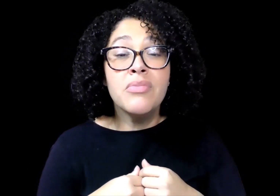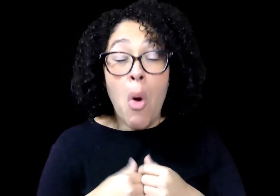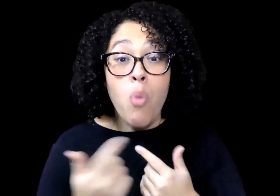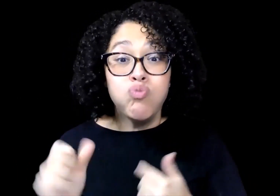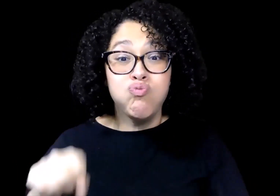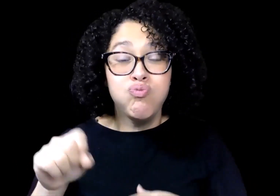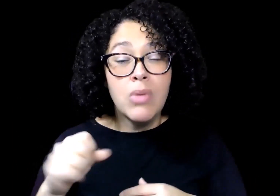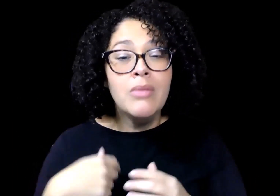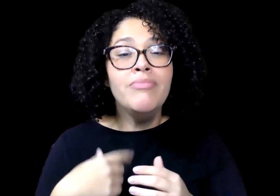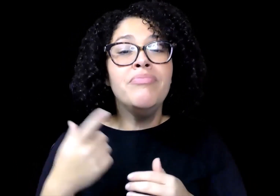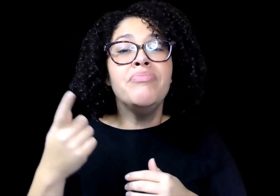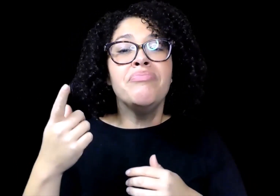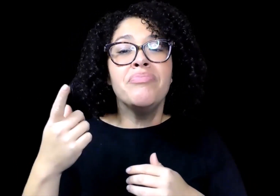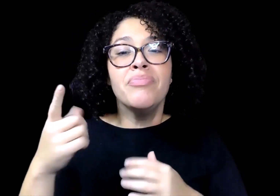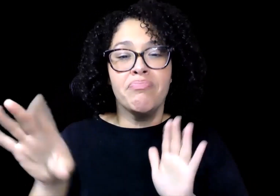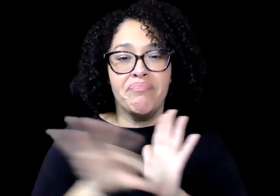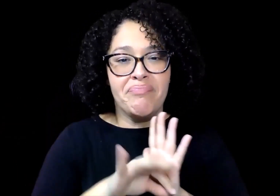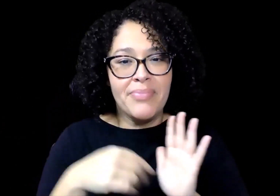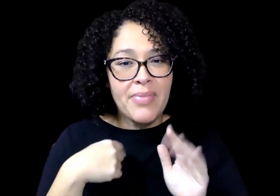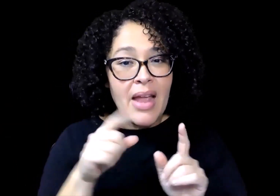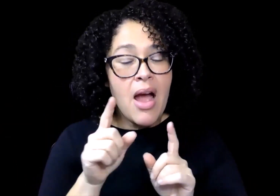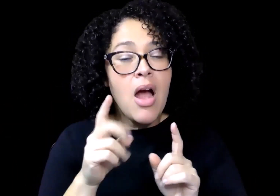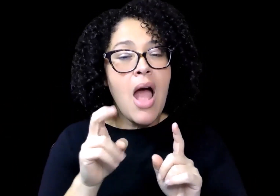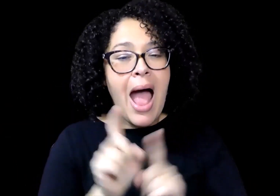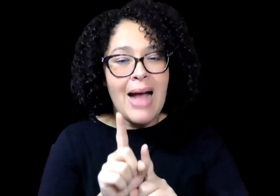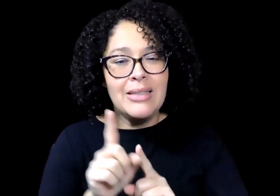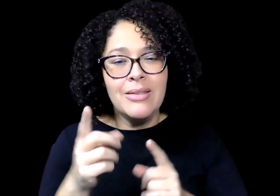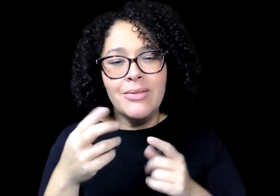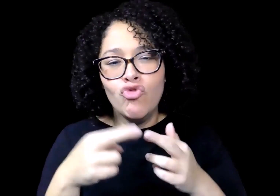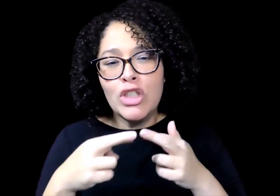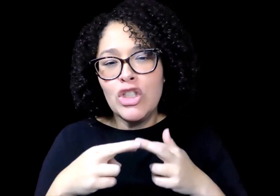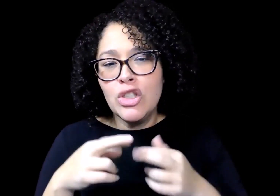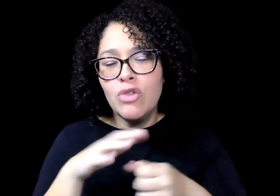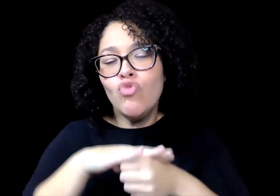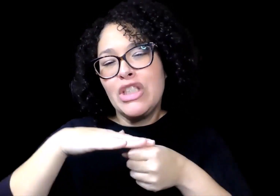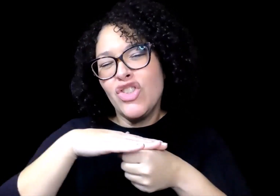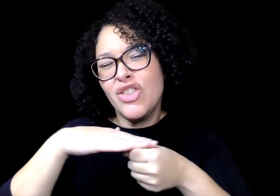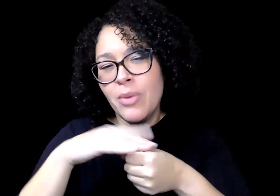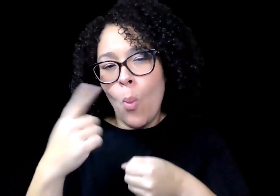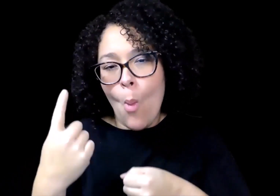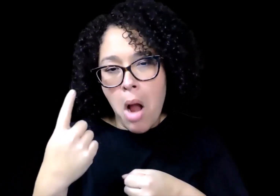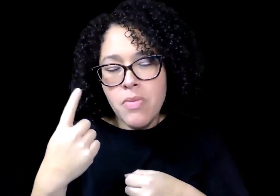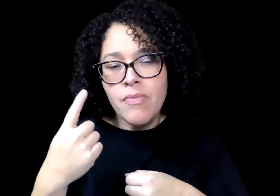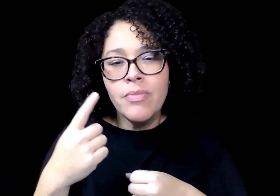me and asked me if I'd be interested in becoming the next Region 1 Representative